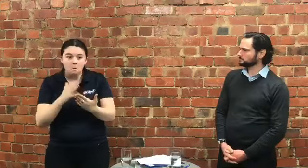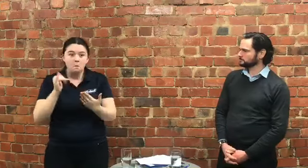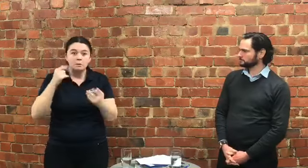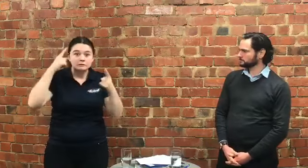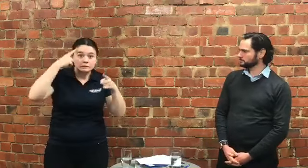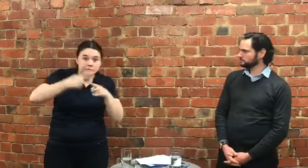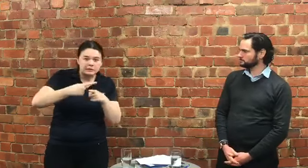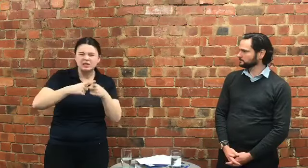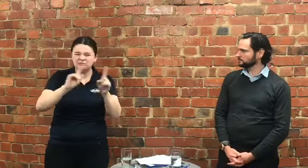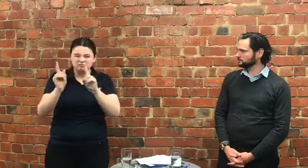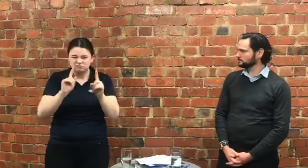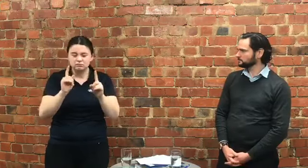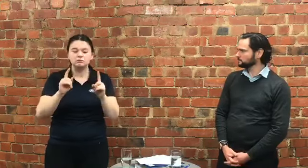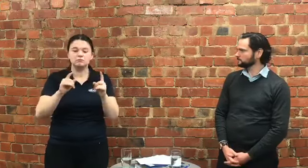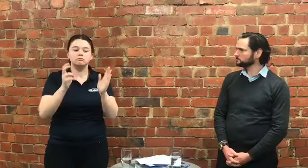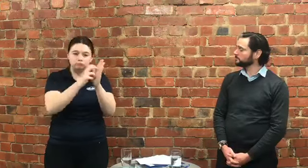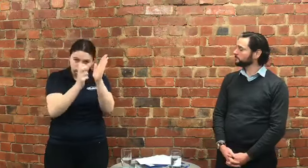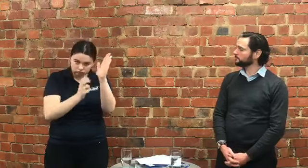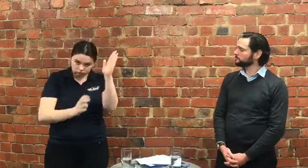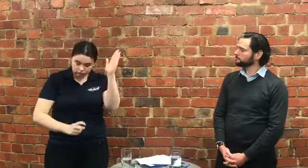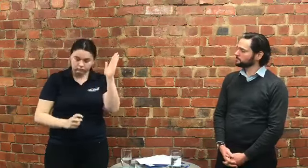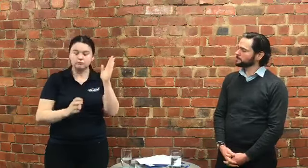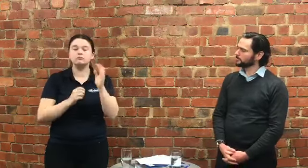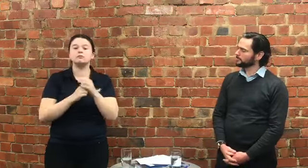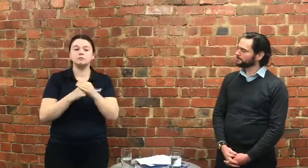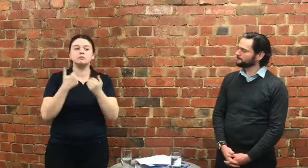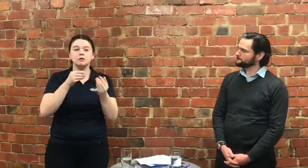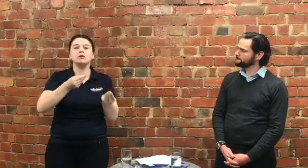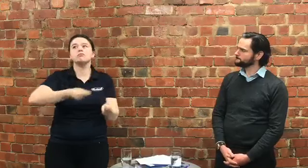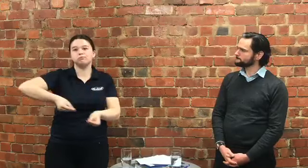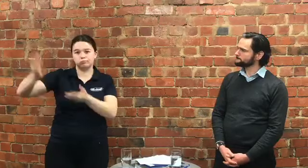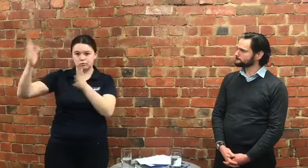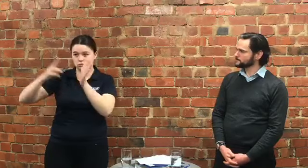that need to be attached to that which have to do with your eligibility.